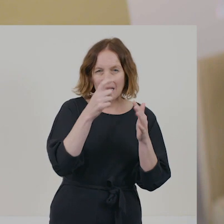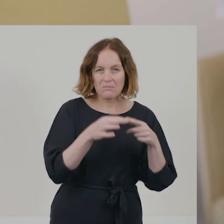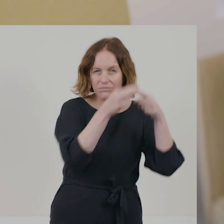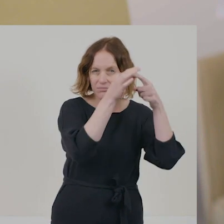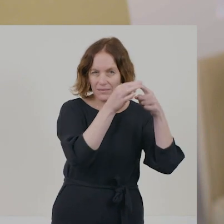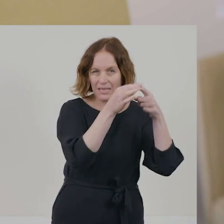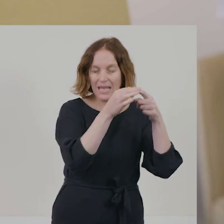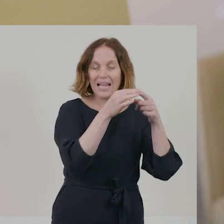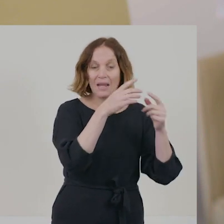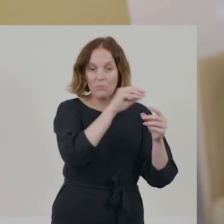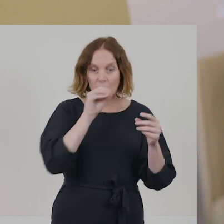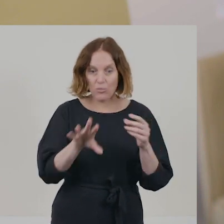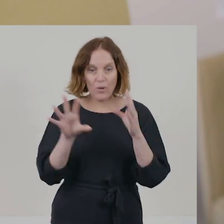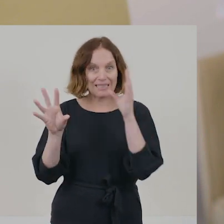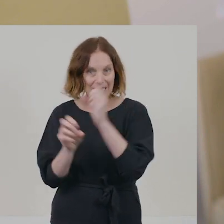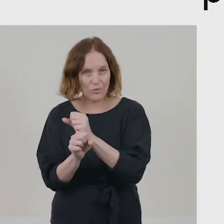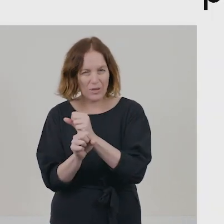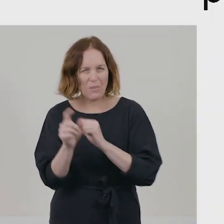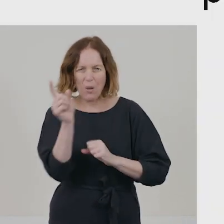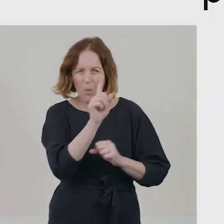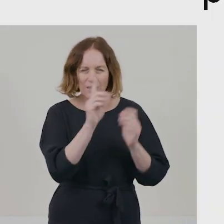But what is the main idea? Well.